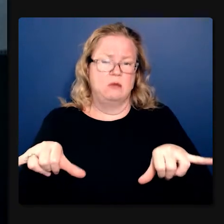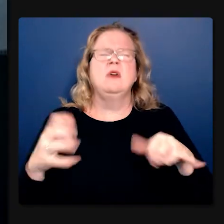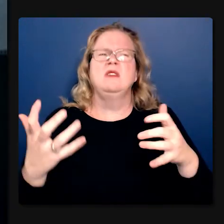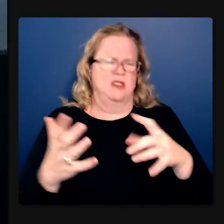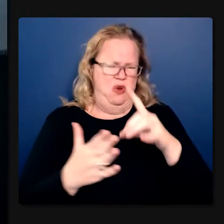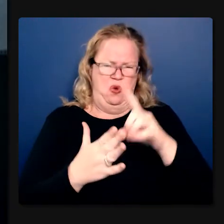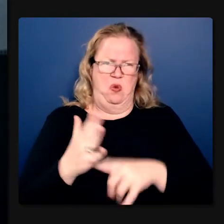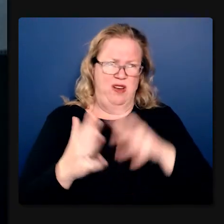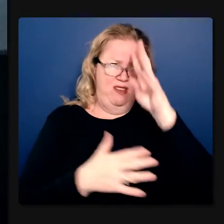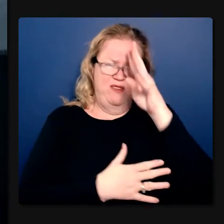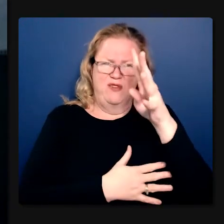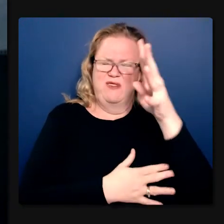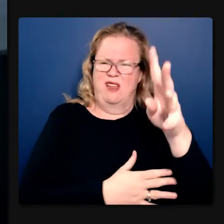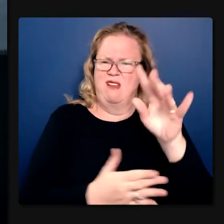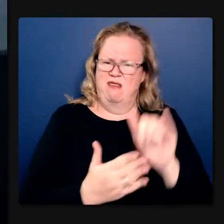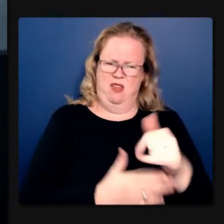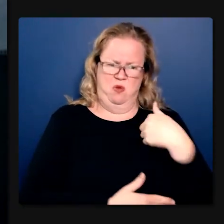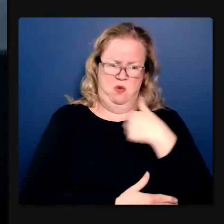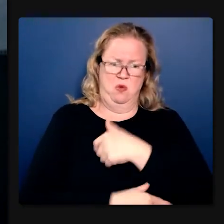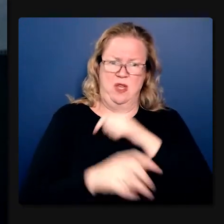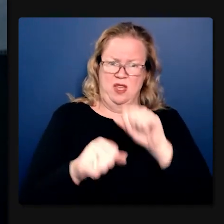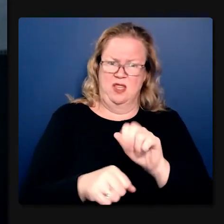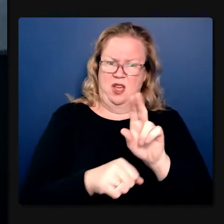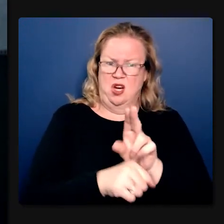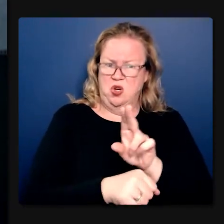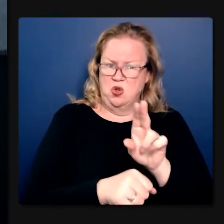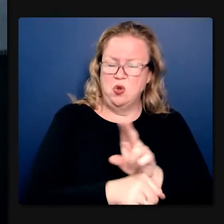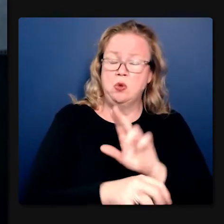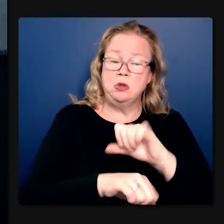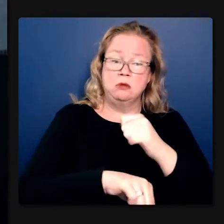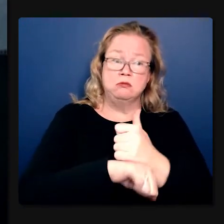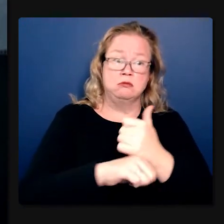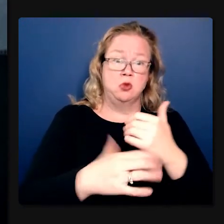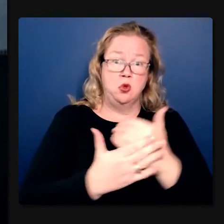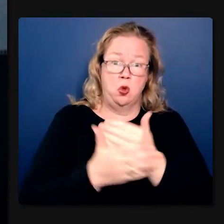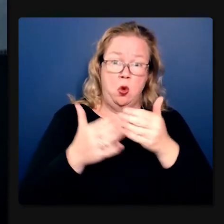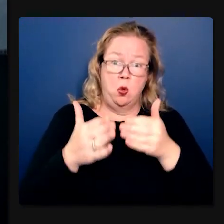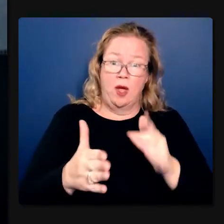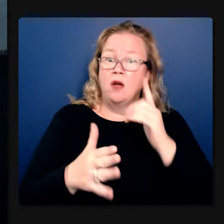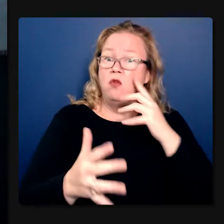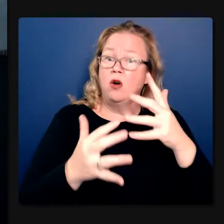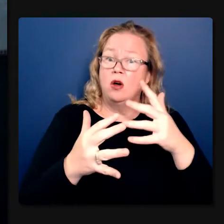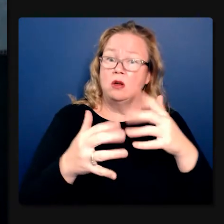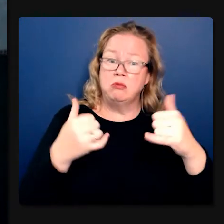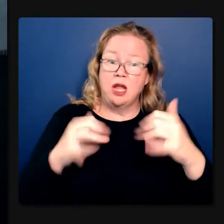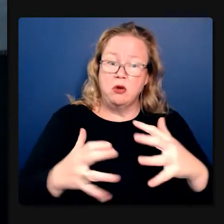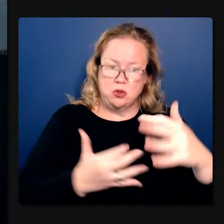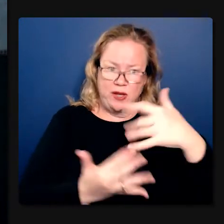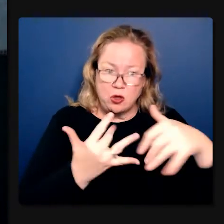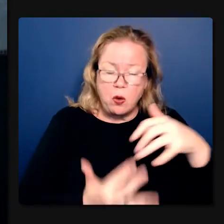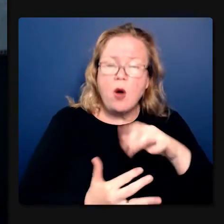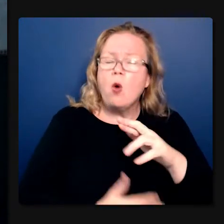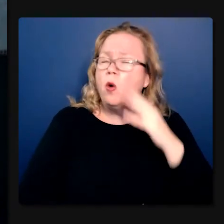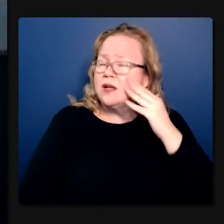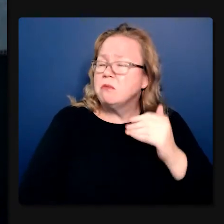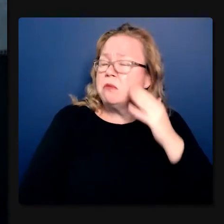And what are the innovations that we can devise to create new ways for players to interact or experiences